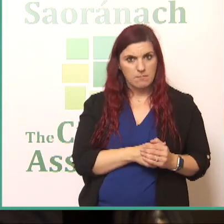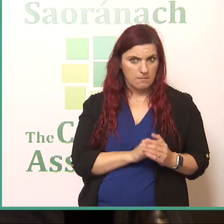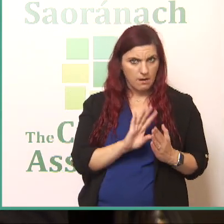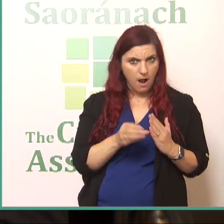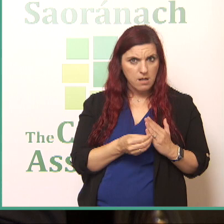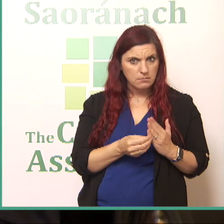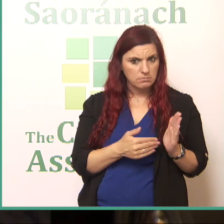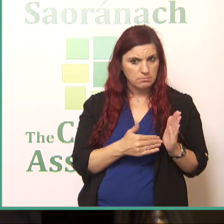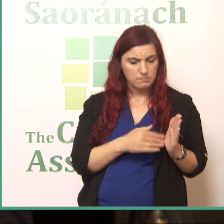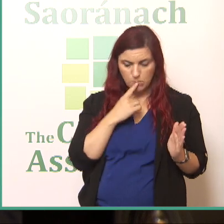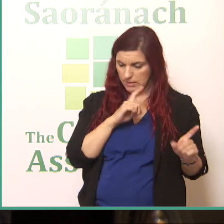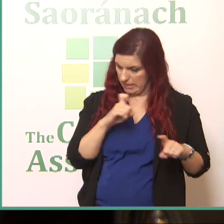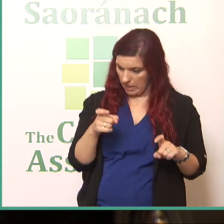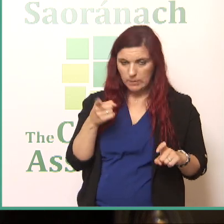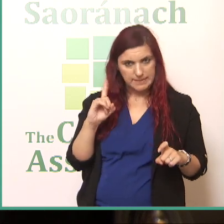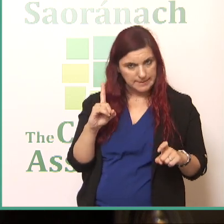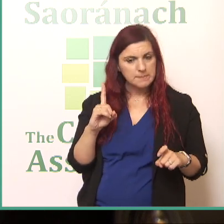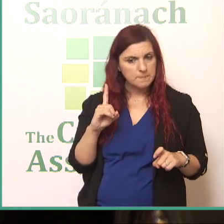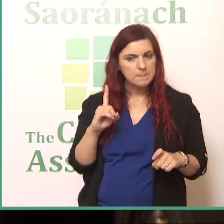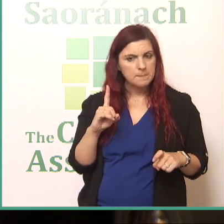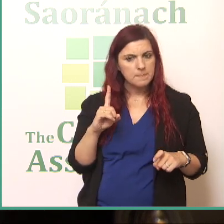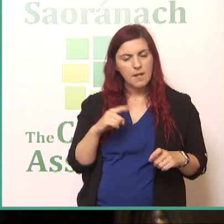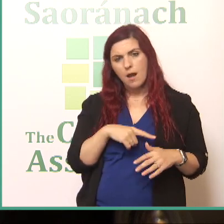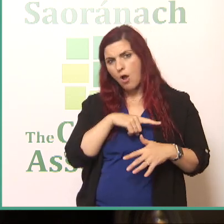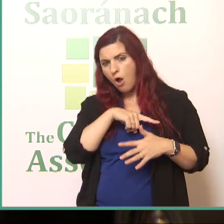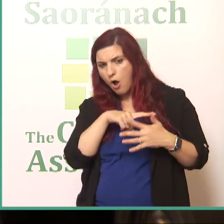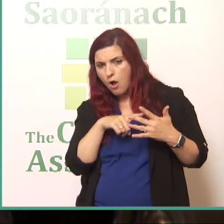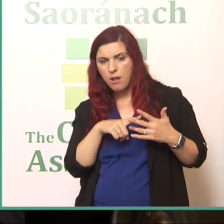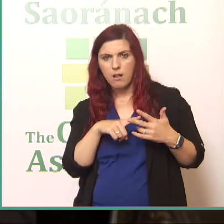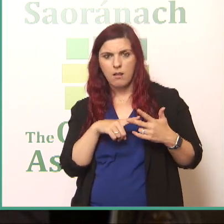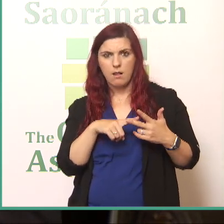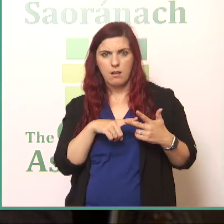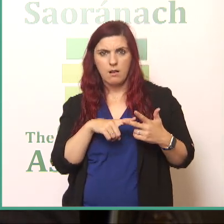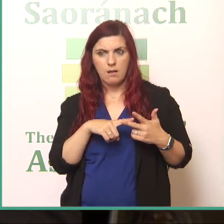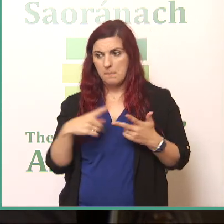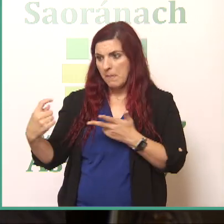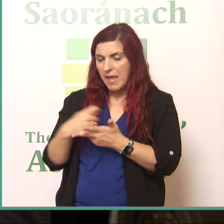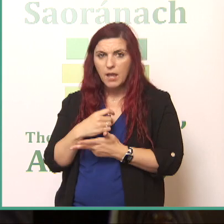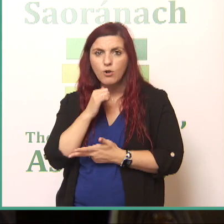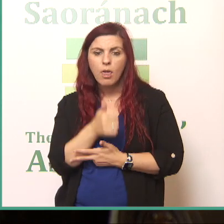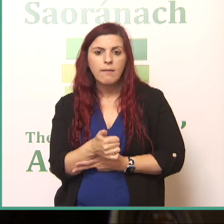and we did this and all this action with no reward from anybody cost us at least 10 grand